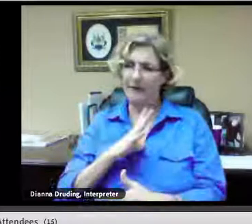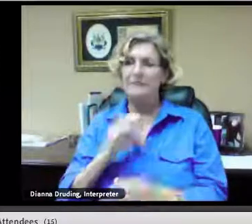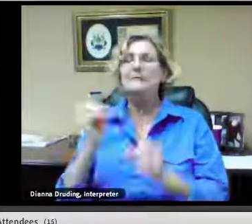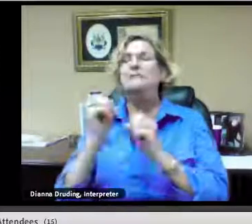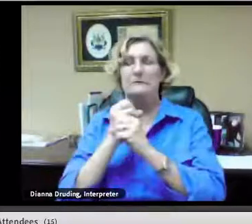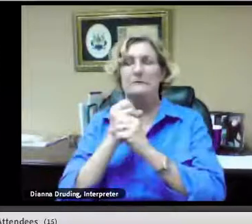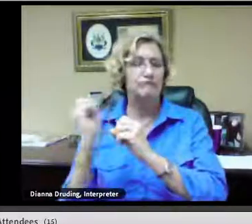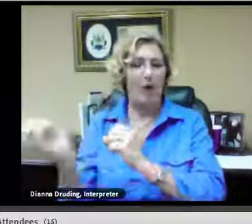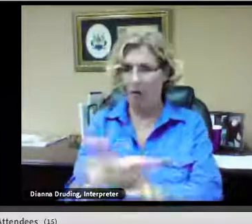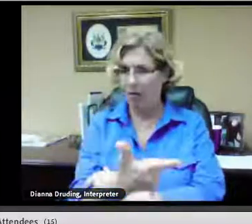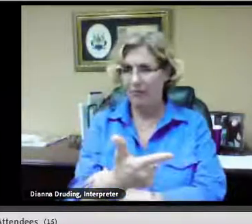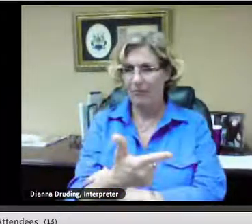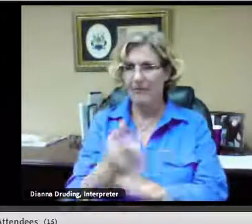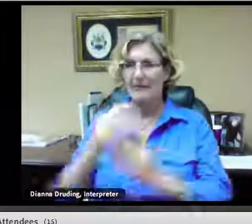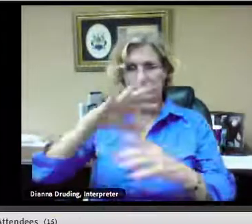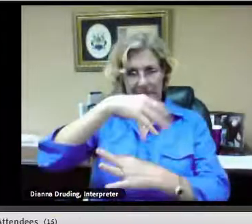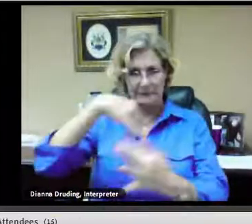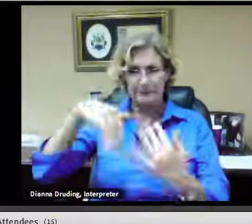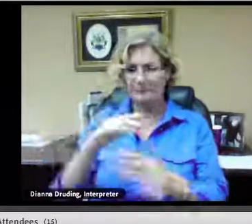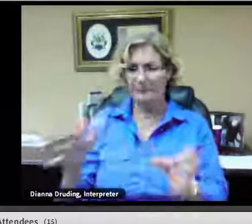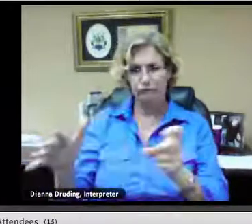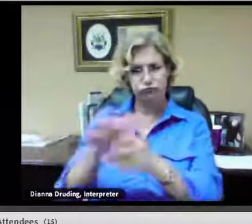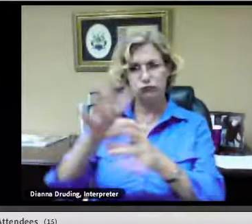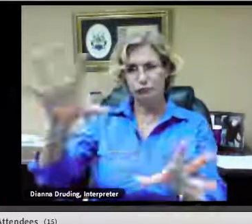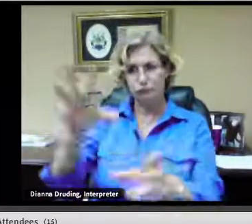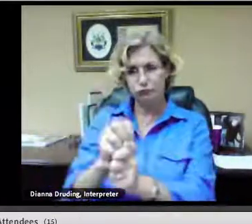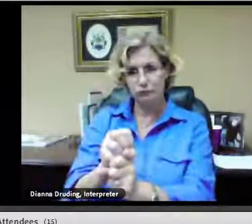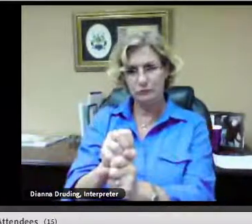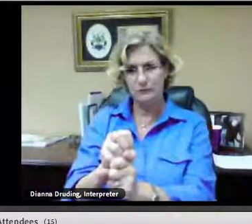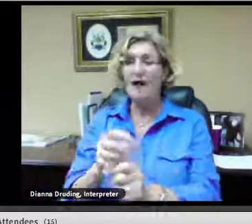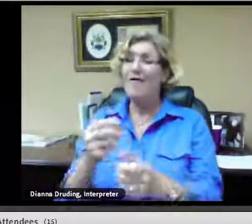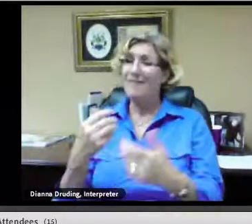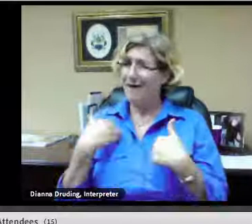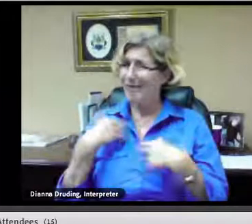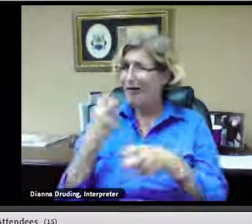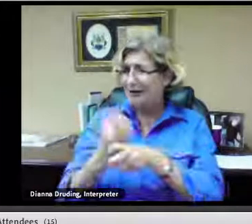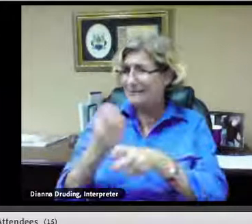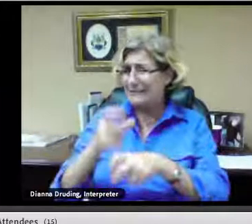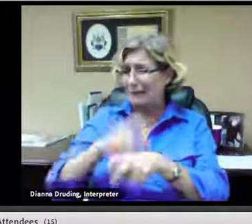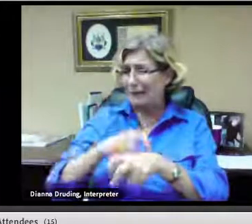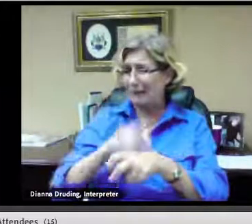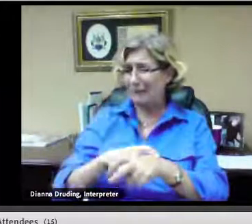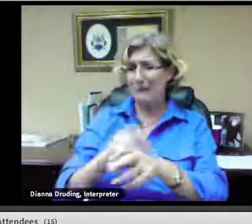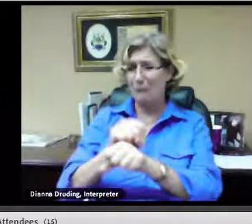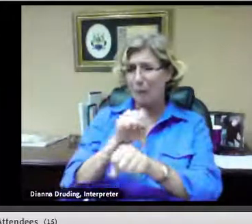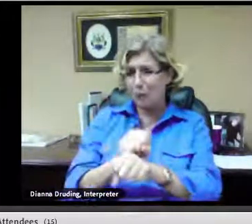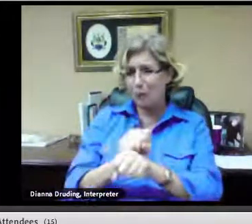employing people with disabilities. I want to give you just one example of that.